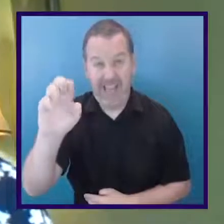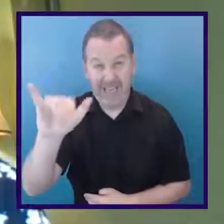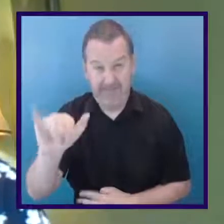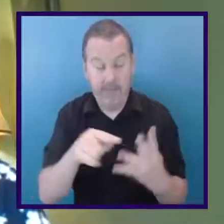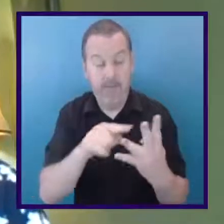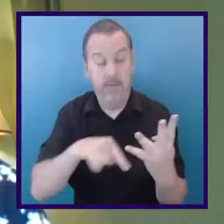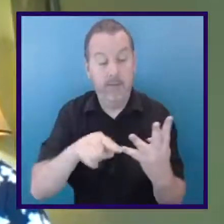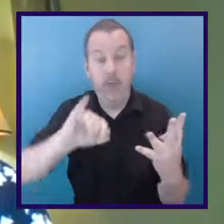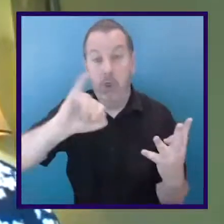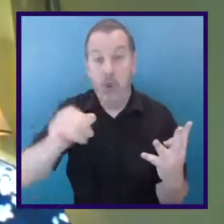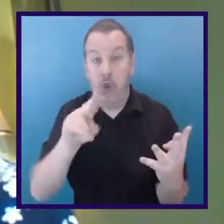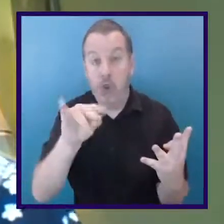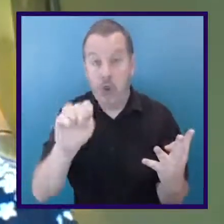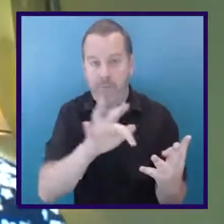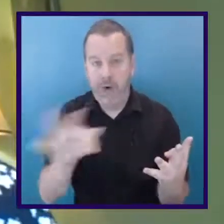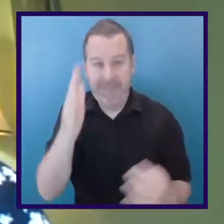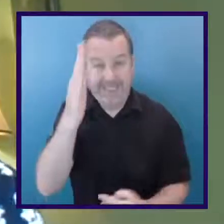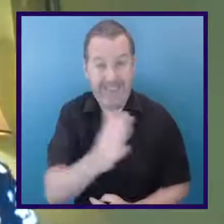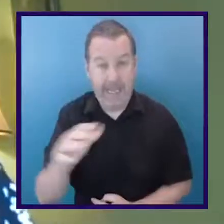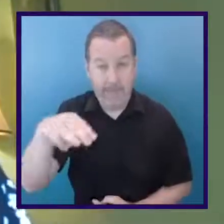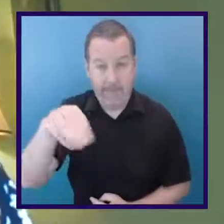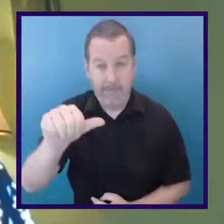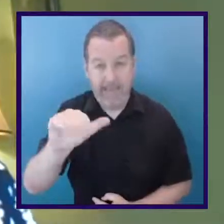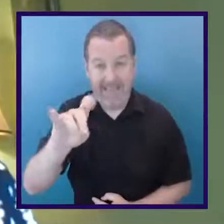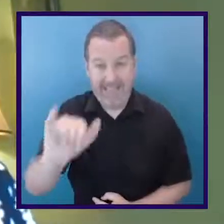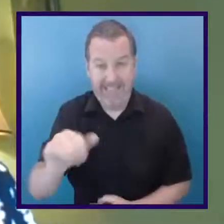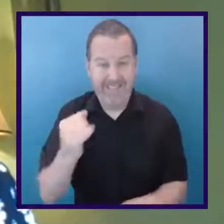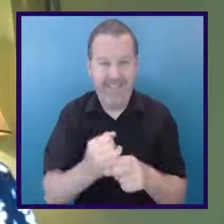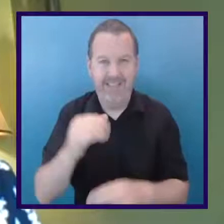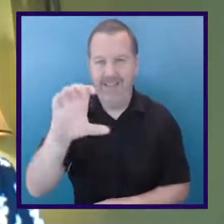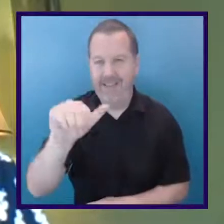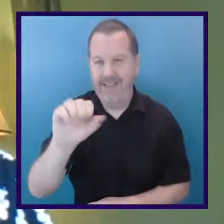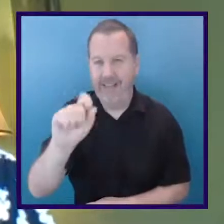So we're very grateful to all of you for giving up your time this afternoon.